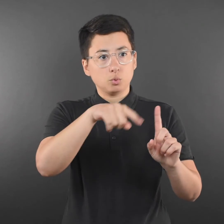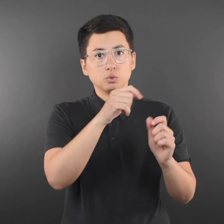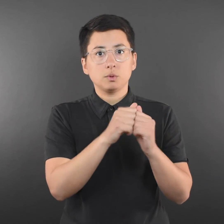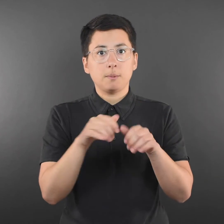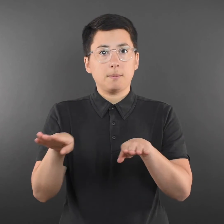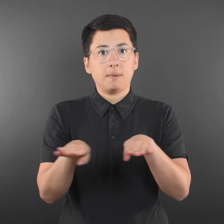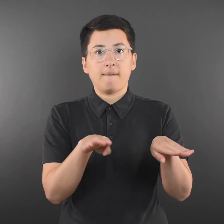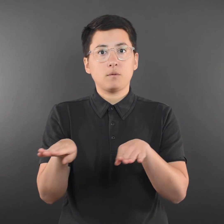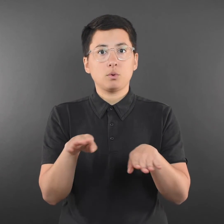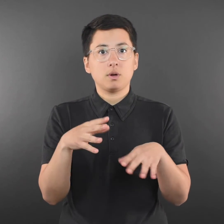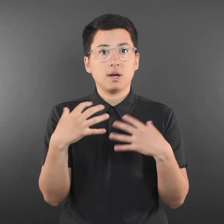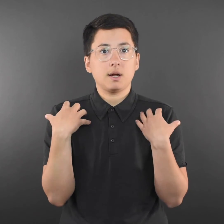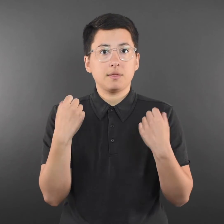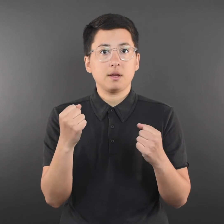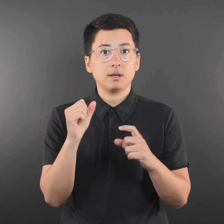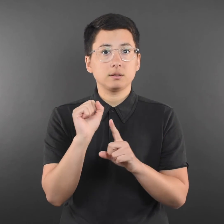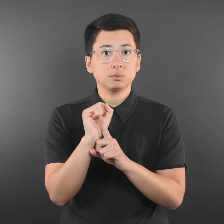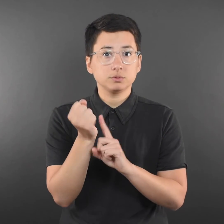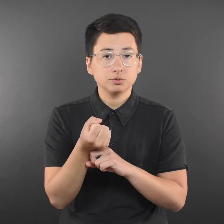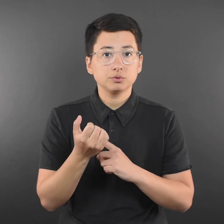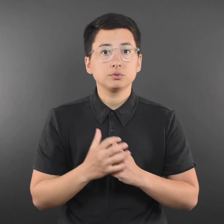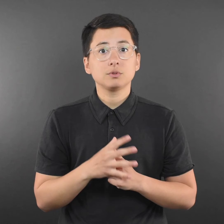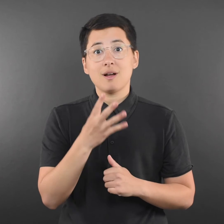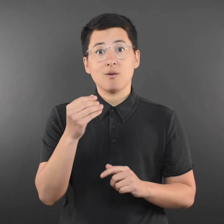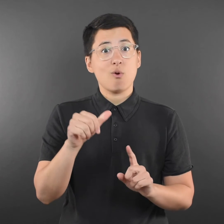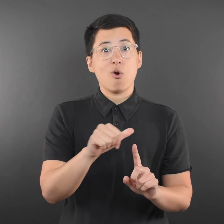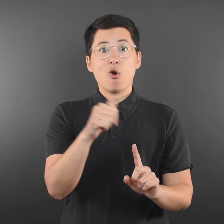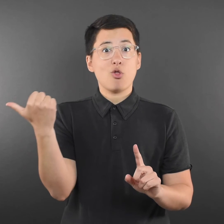conditions, and other specific groups. •